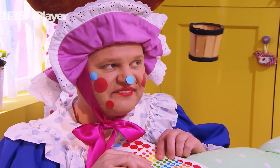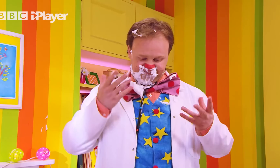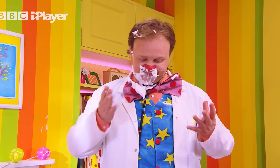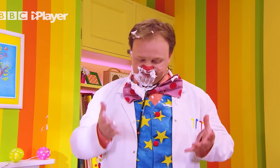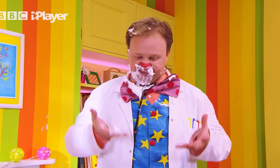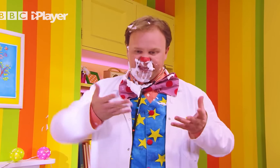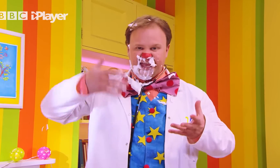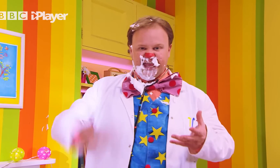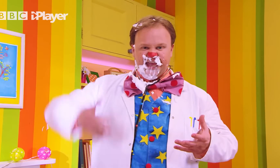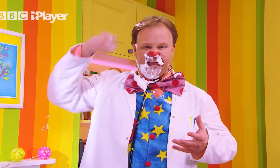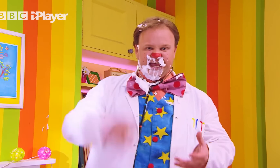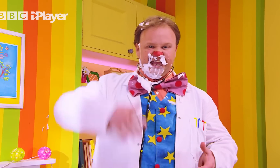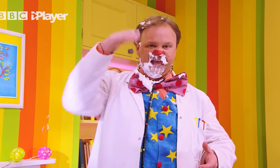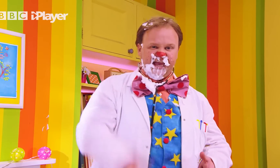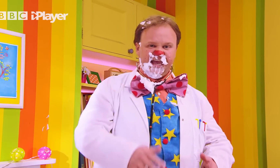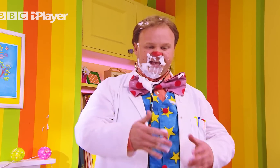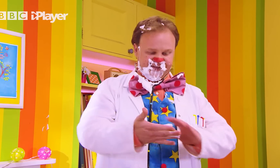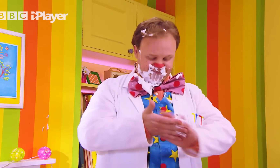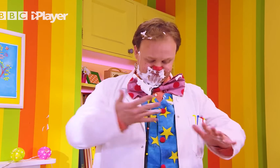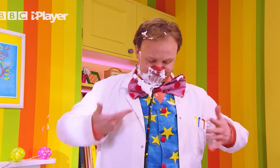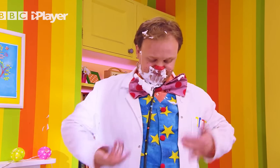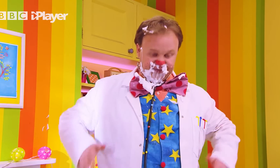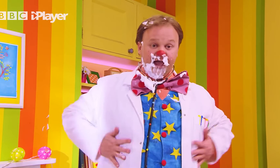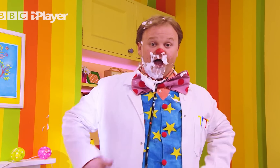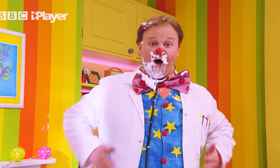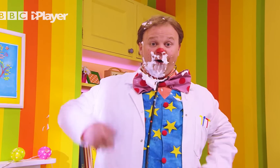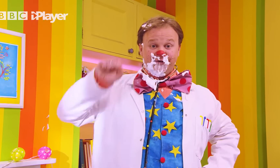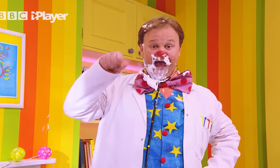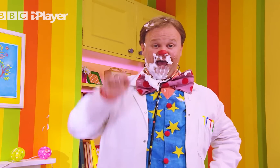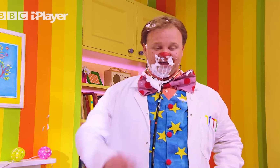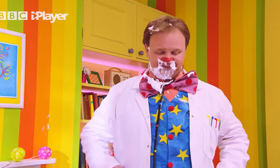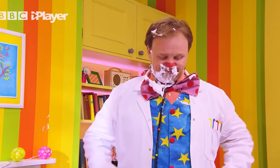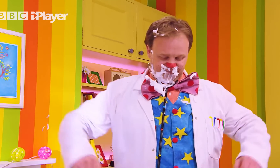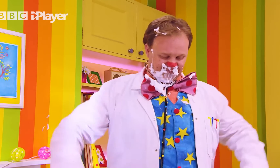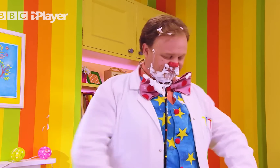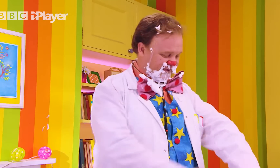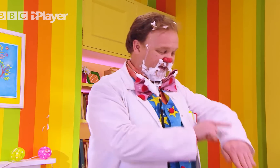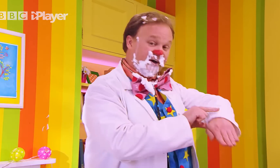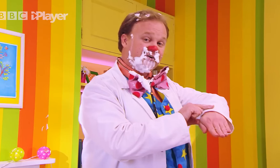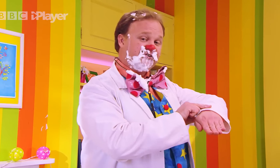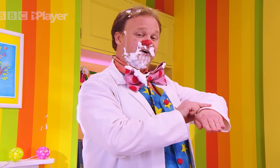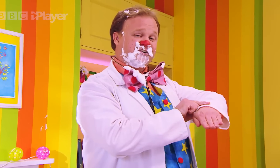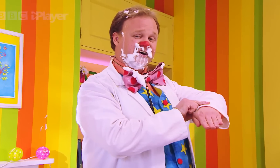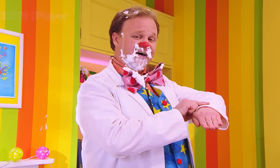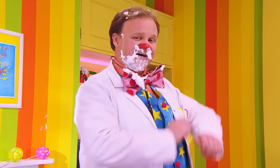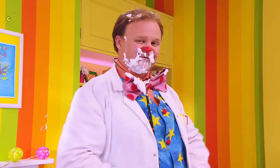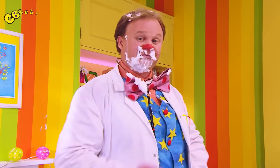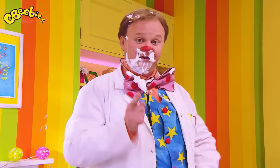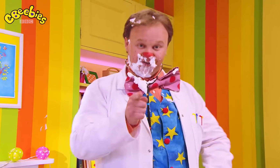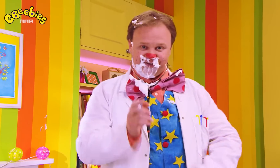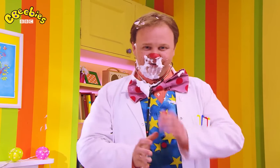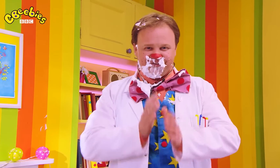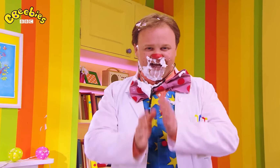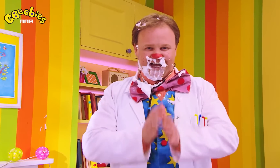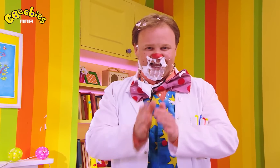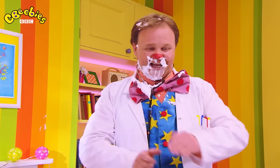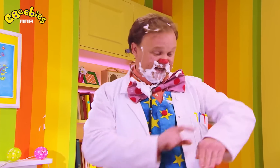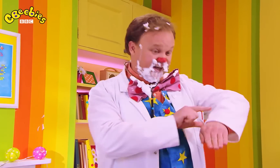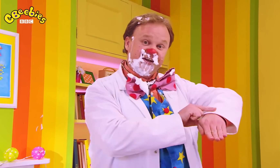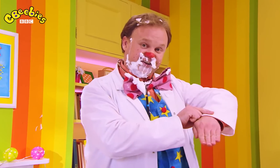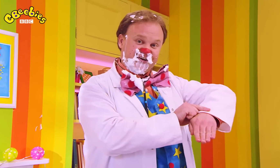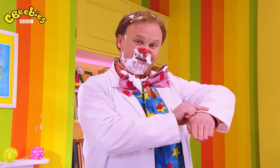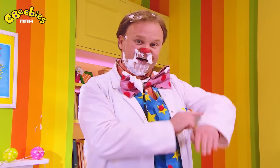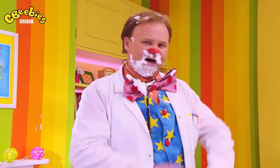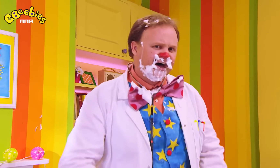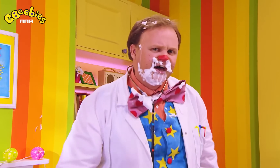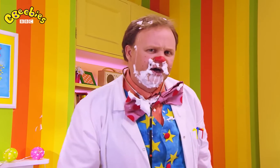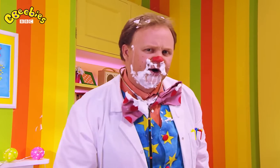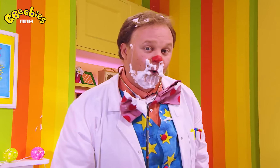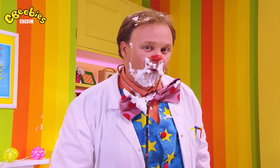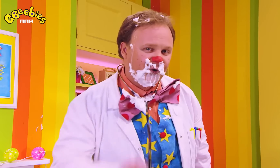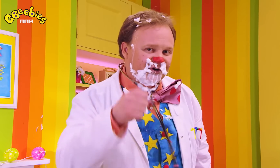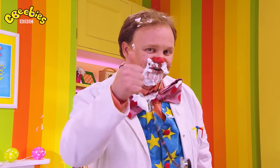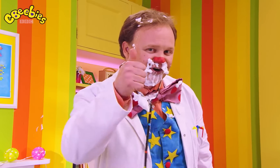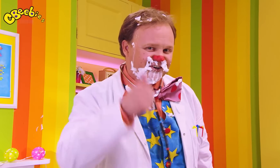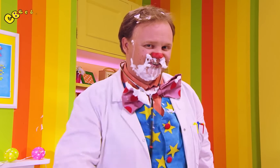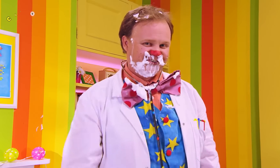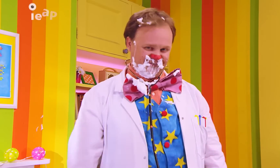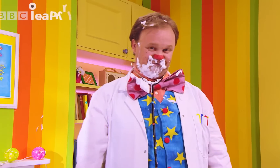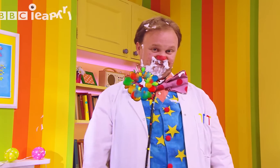dr tumble please could you show us how to sign doctor oh yes doctor you sign doctor oh good doctors